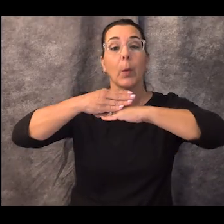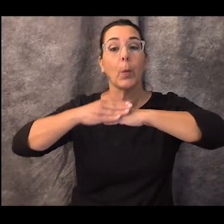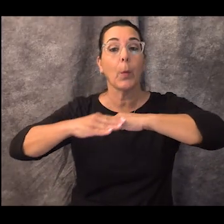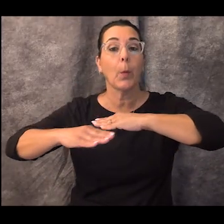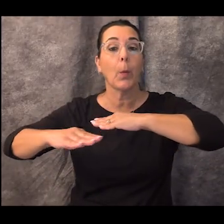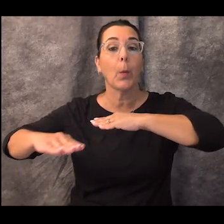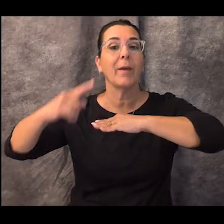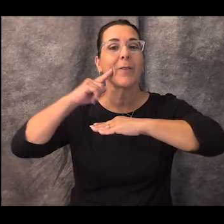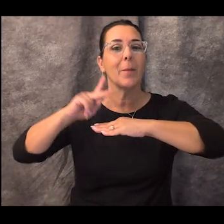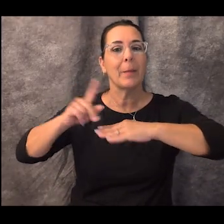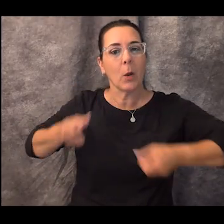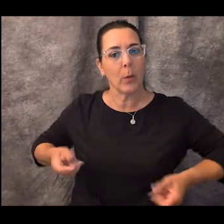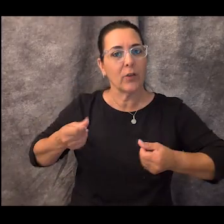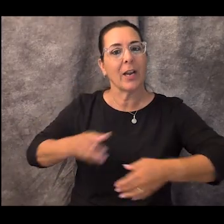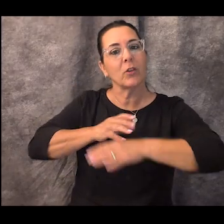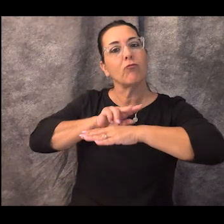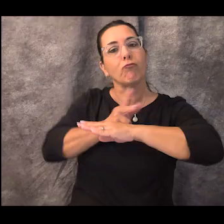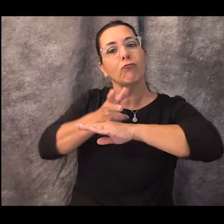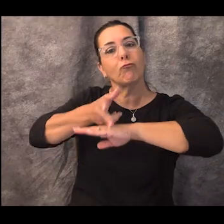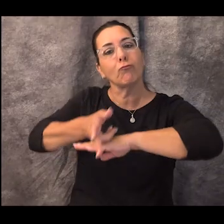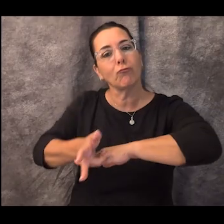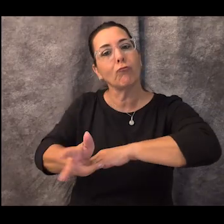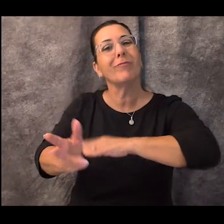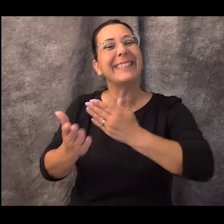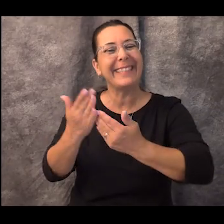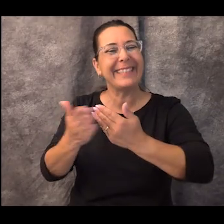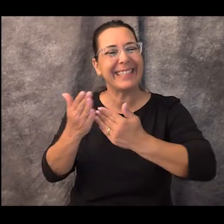dragging some luggage, someone who just happened to, like, strain